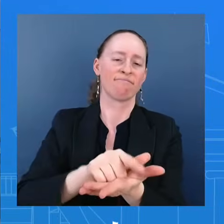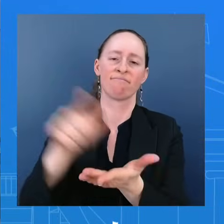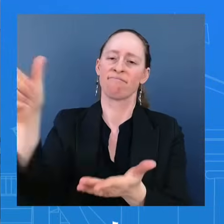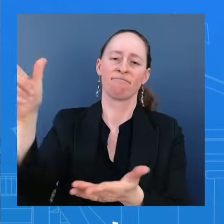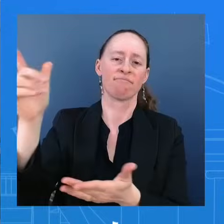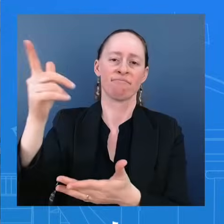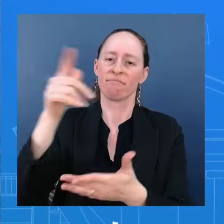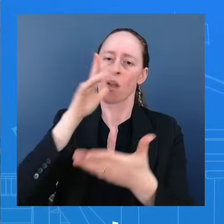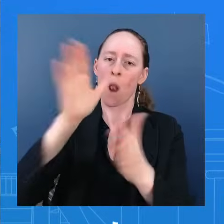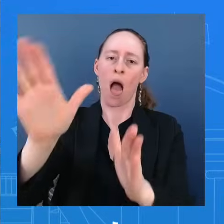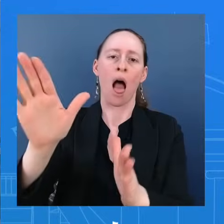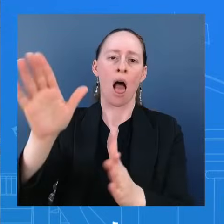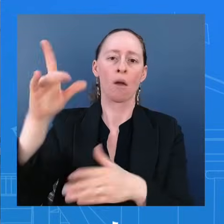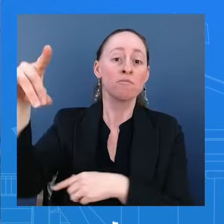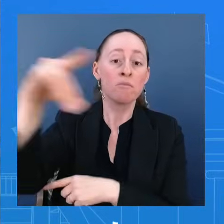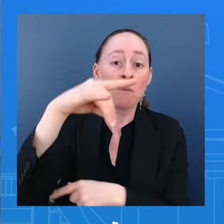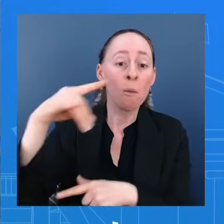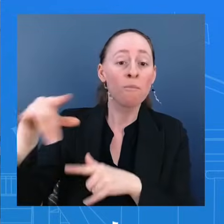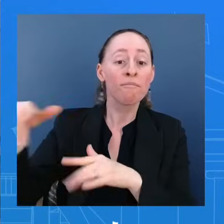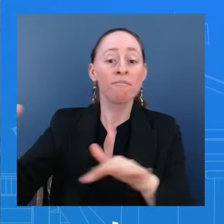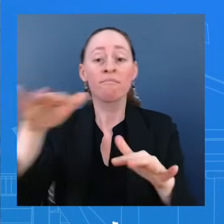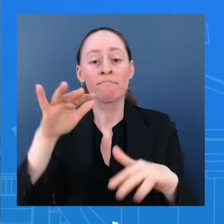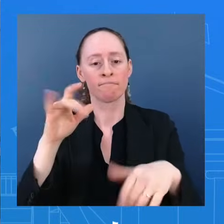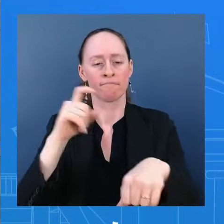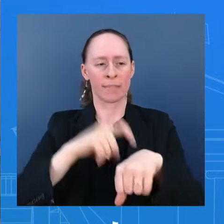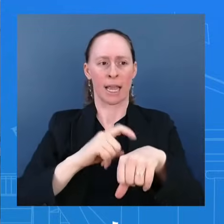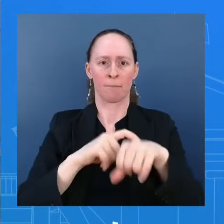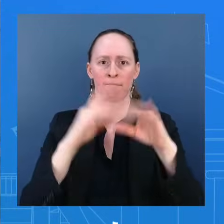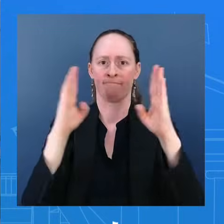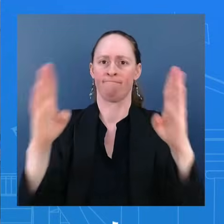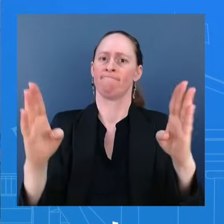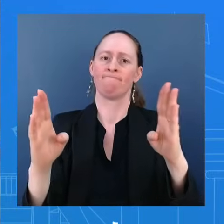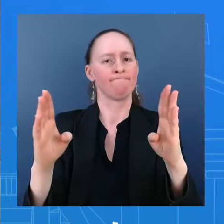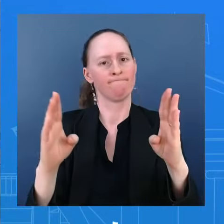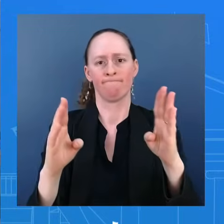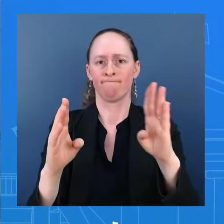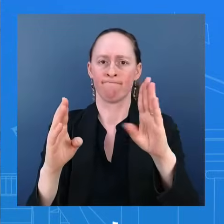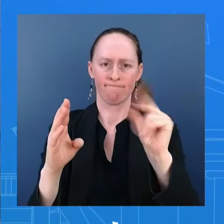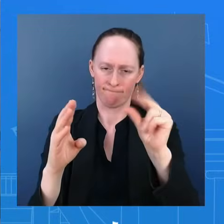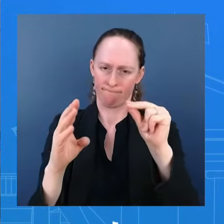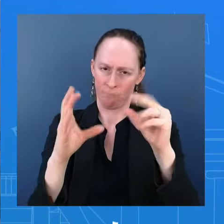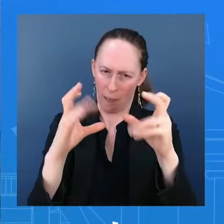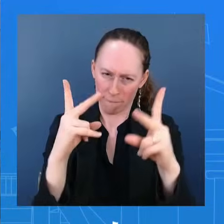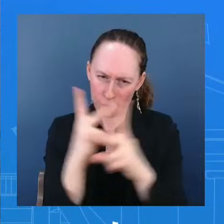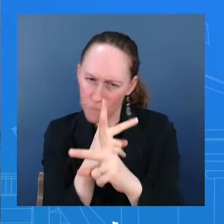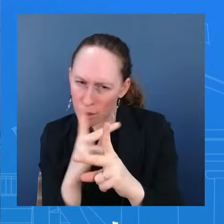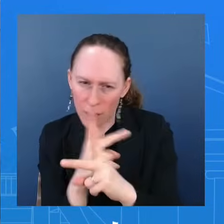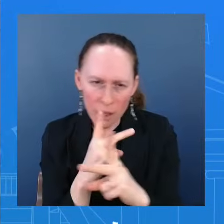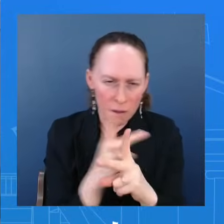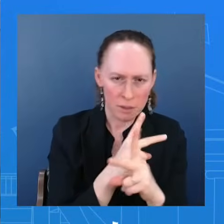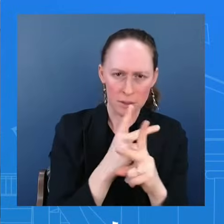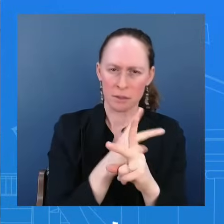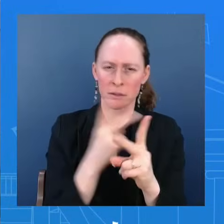to try to figure out who they are and to remove this anxiety that people in the northeast are feeling?